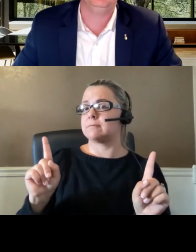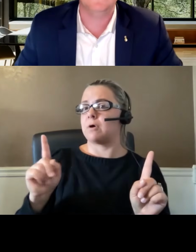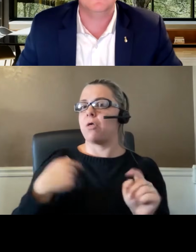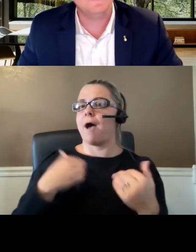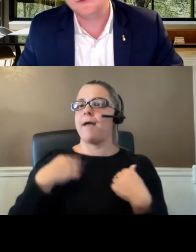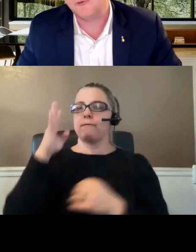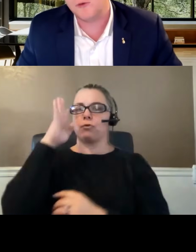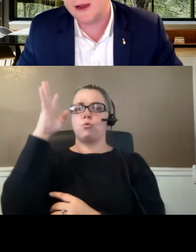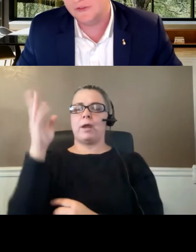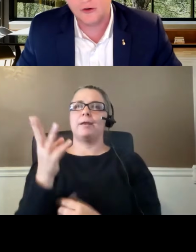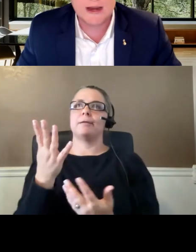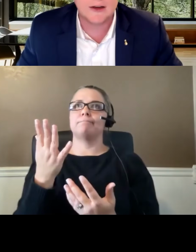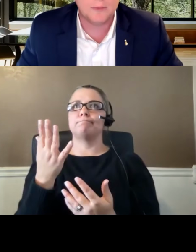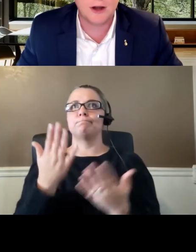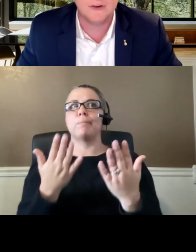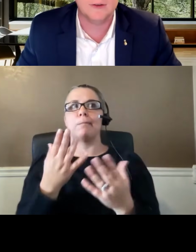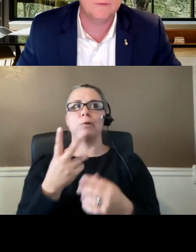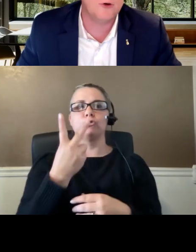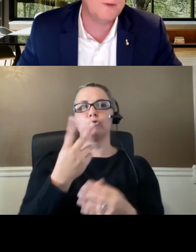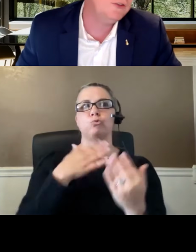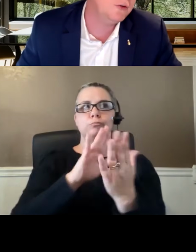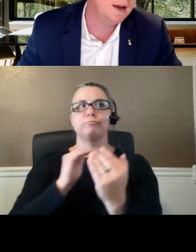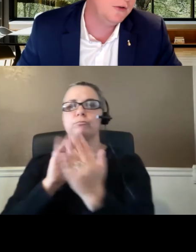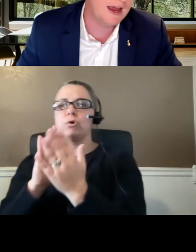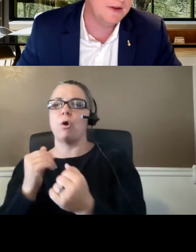to do this. Maybe there's four ways to create a new project. Four ways to create a new time